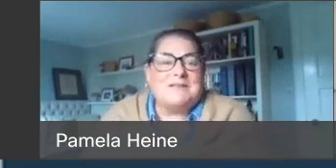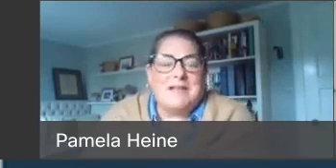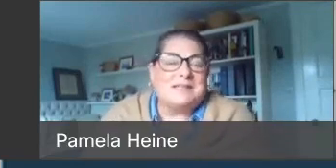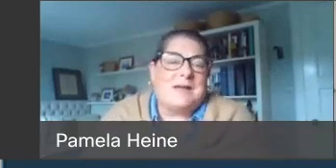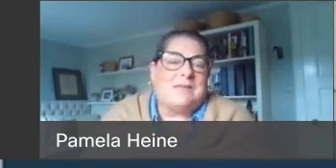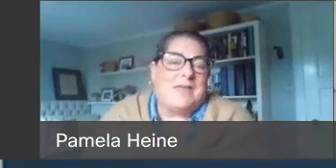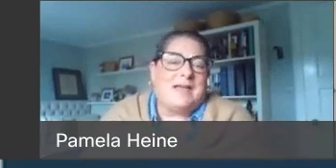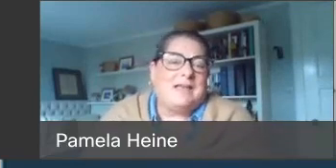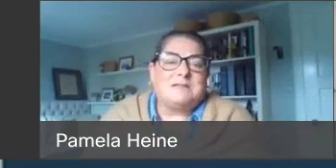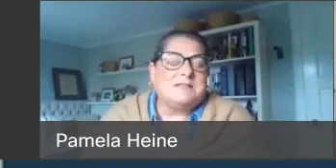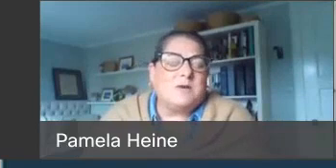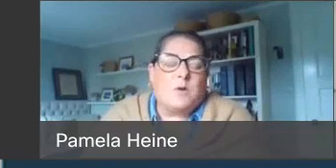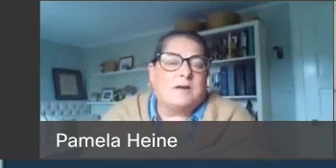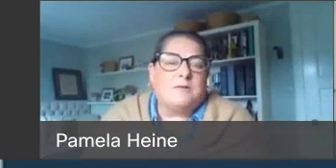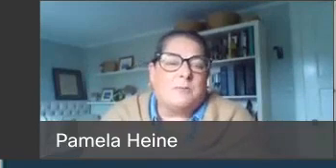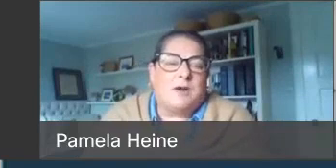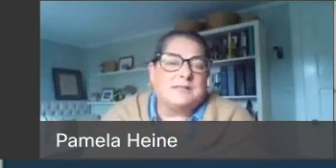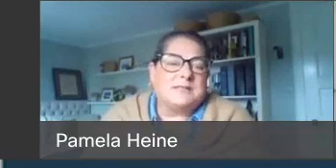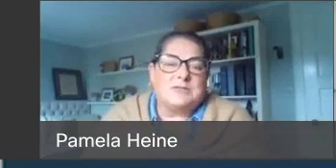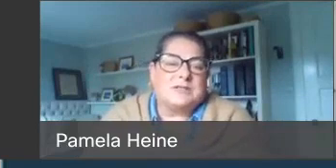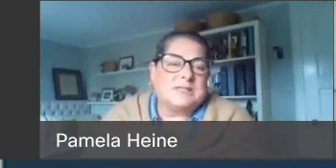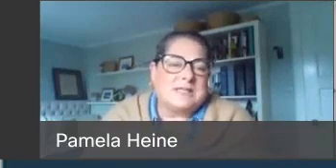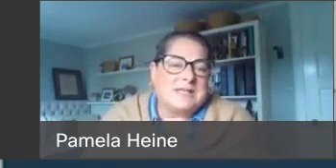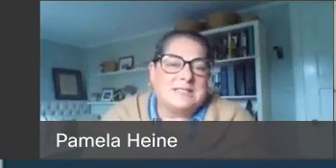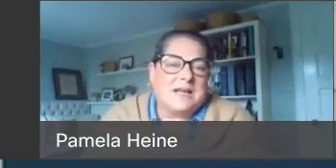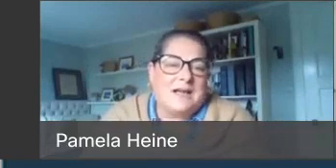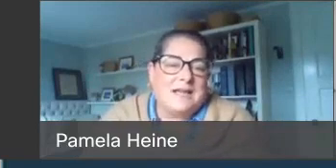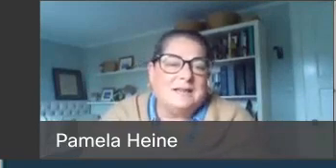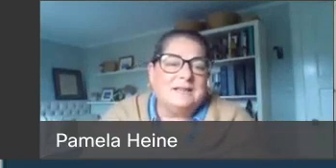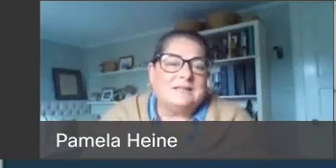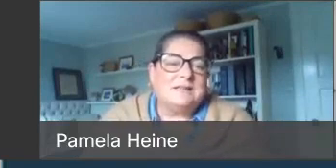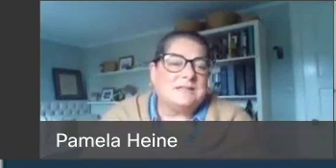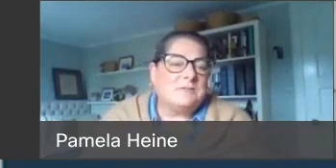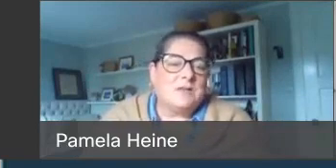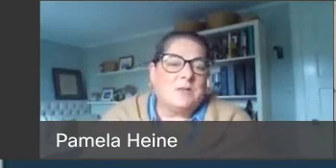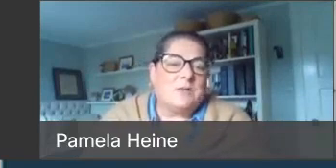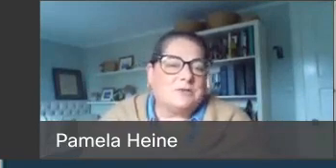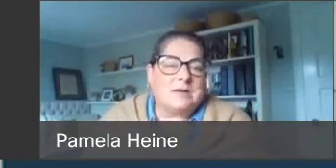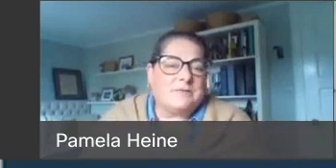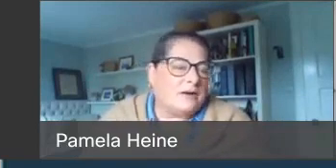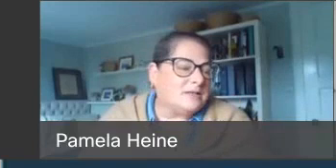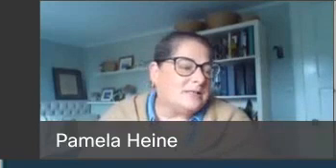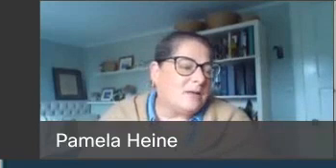What do you tell clients about that? And they're just don't want to go through the process because you're just going to get denied. So this can be Lauren or Jennifer,